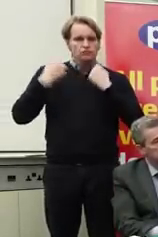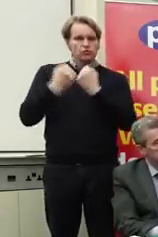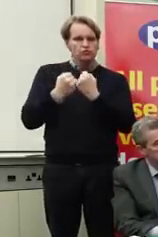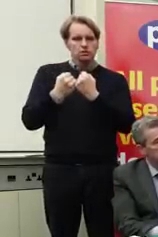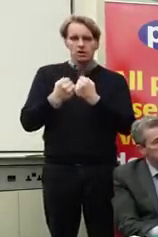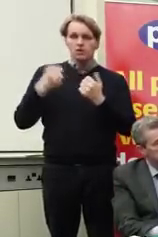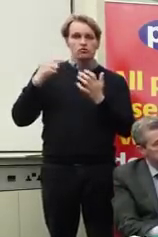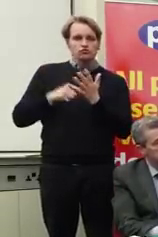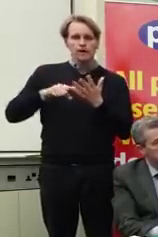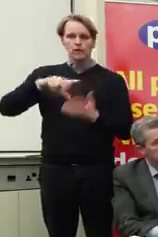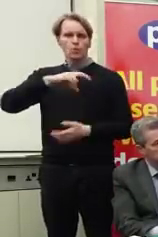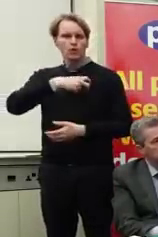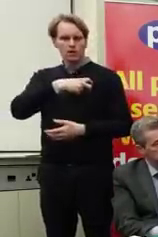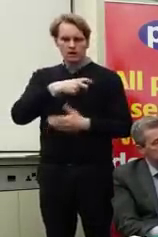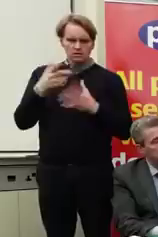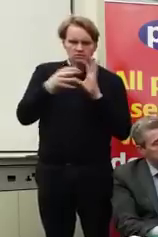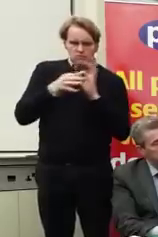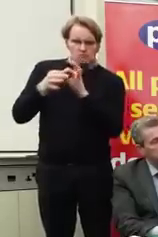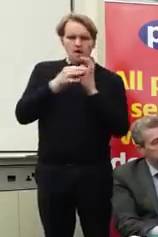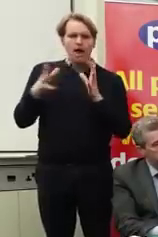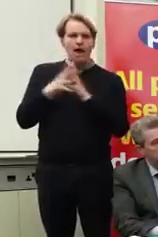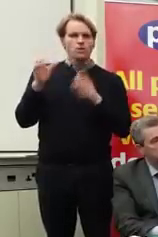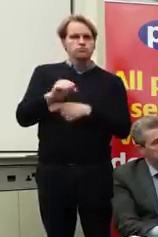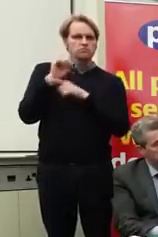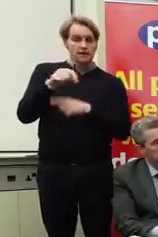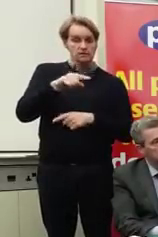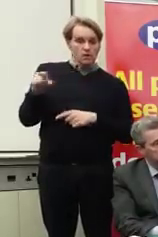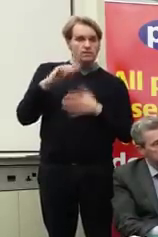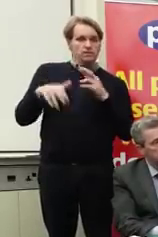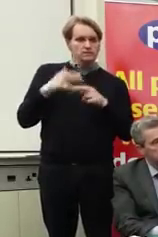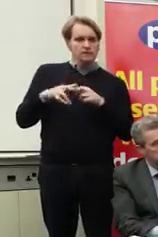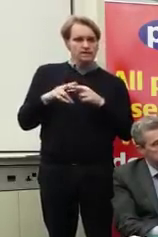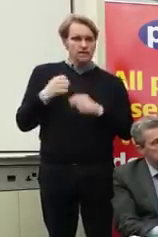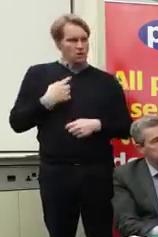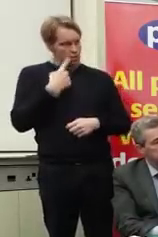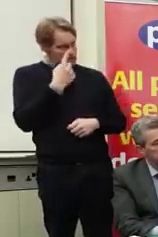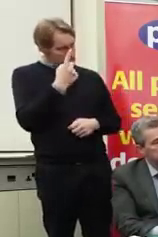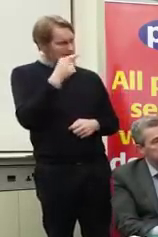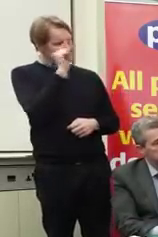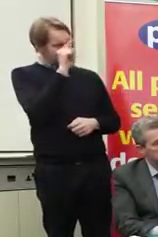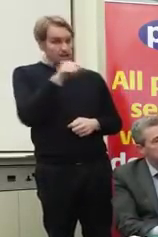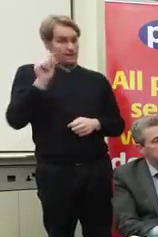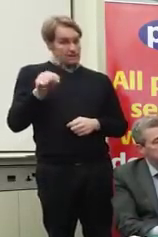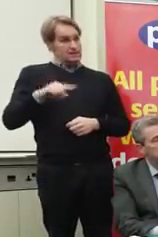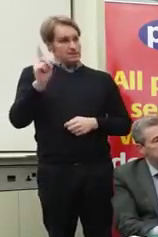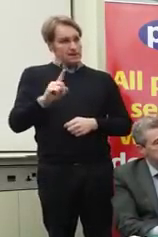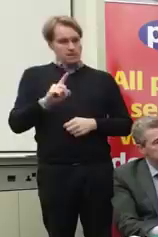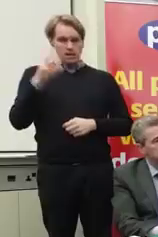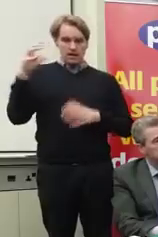the maximum protection for workers themselves and we said to the government then these workers should be brought back in-house into the NHS, local